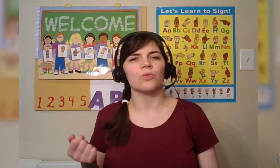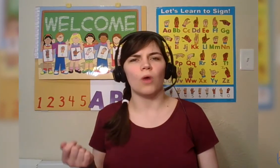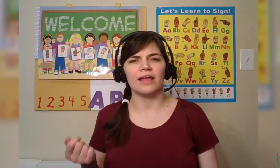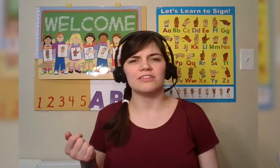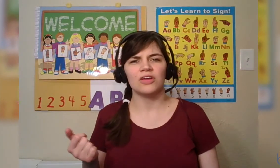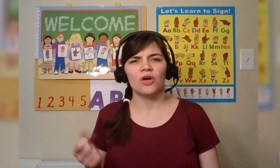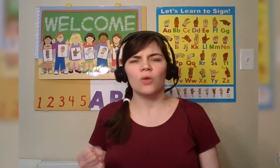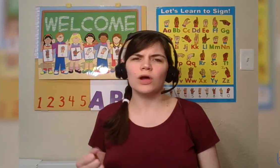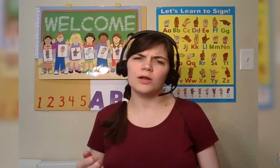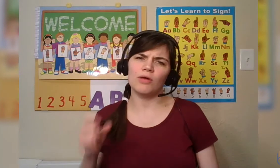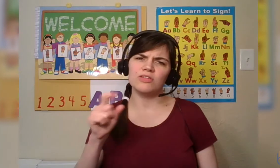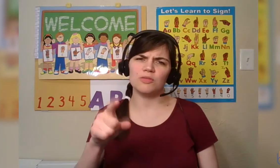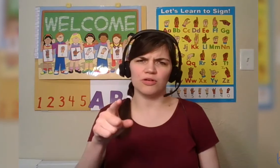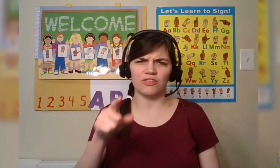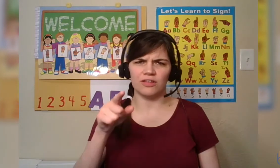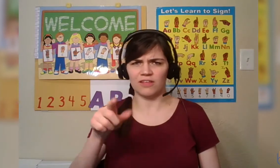"what," we're gonna point to the person, and say,